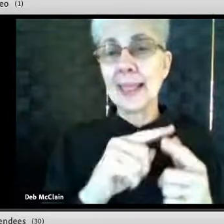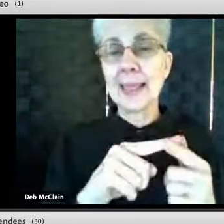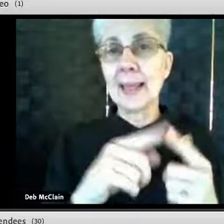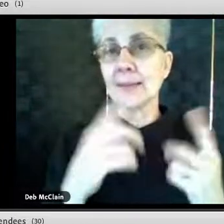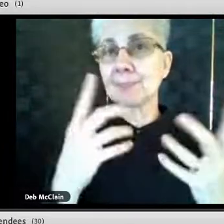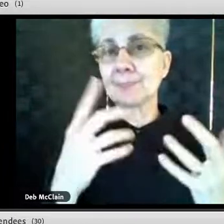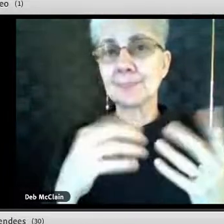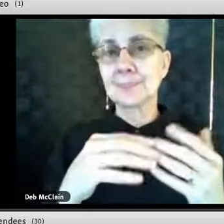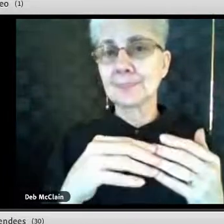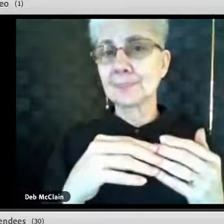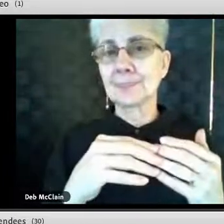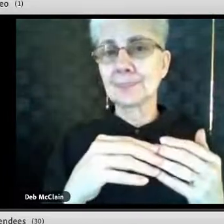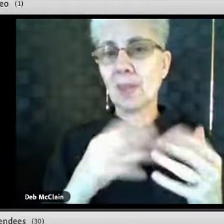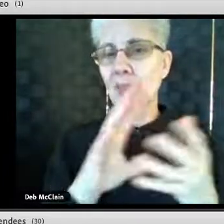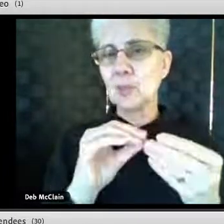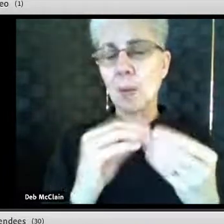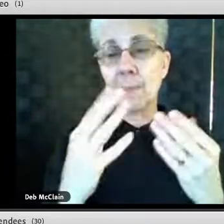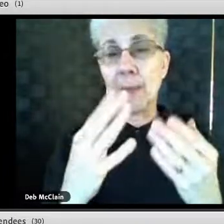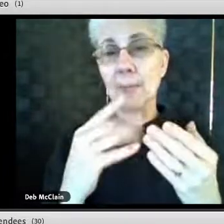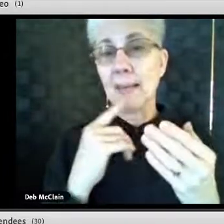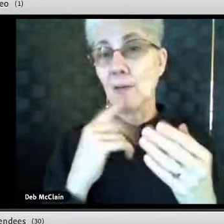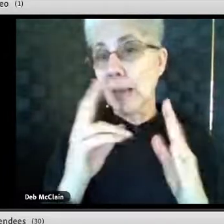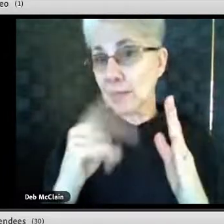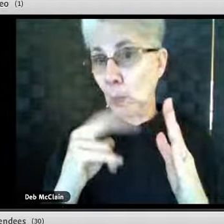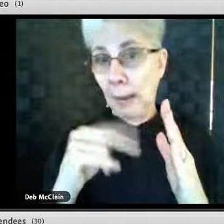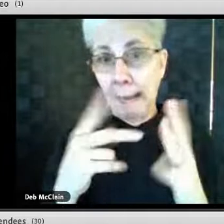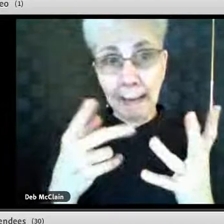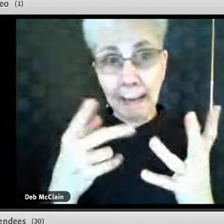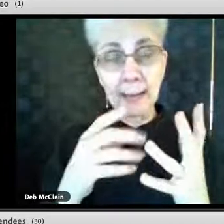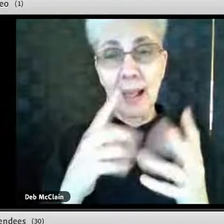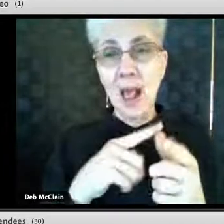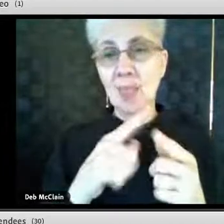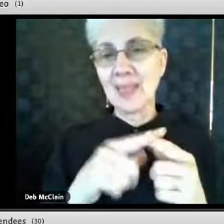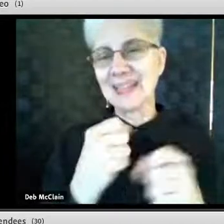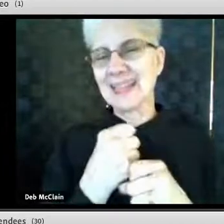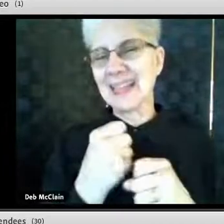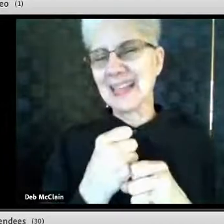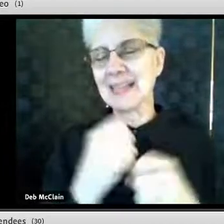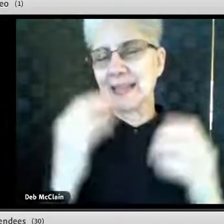and the story maybe even being read and then the statistics,